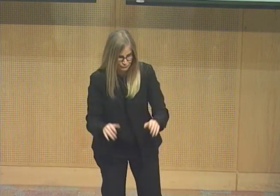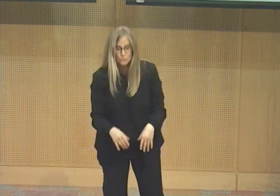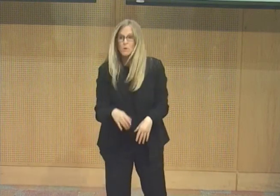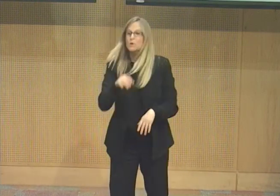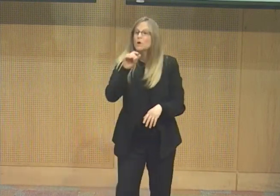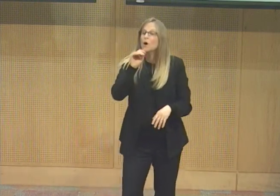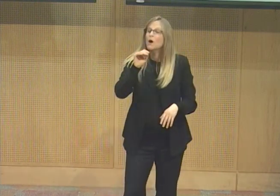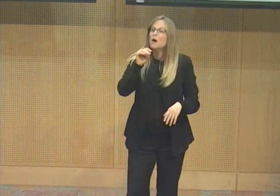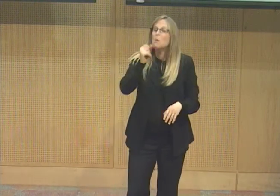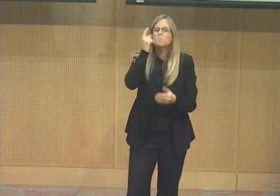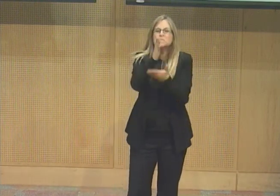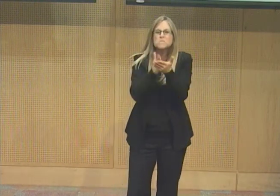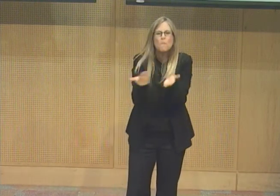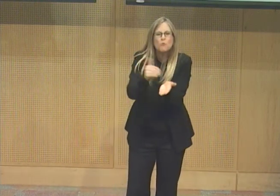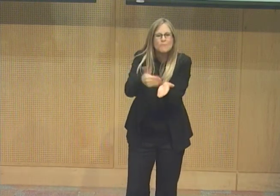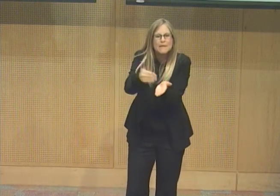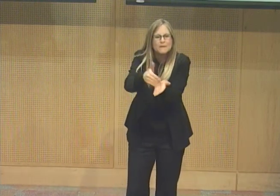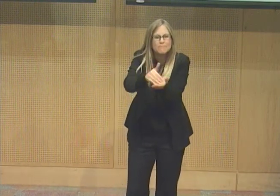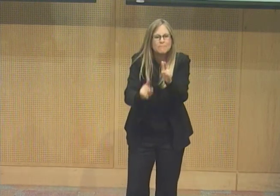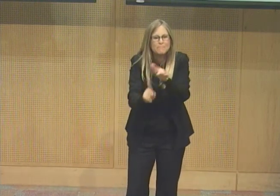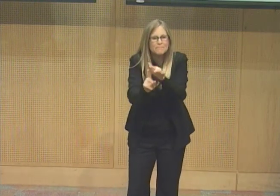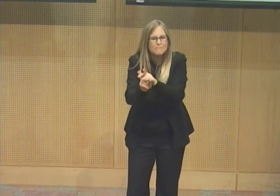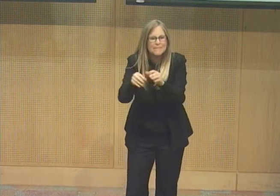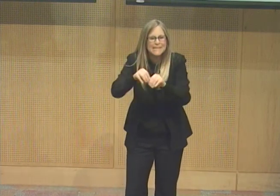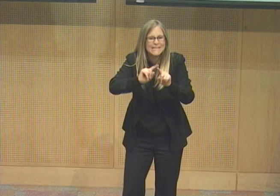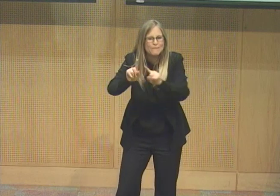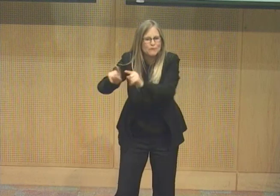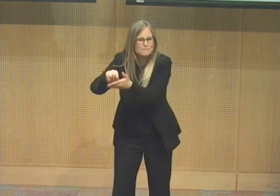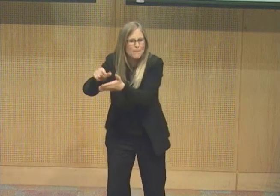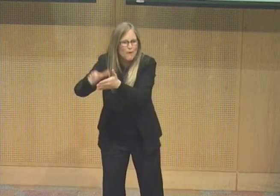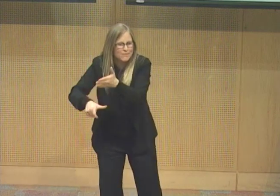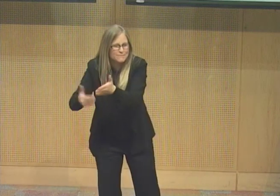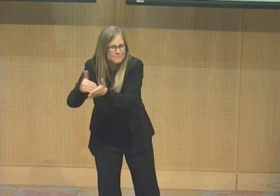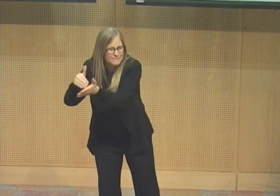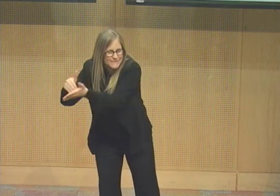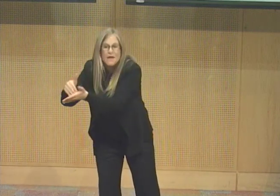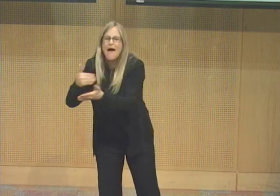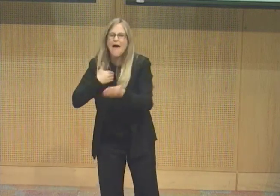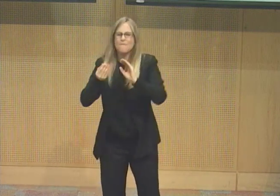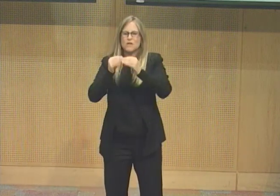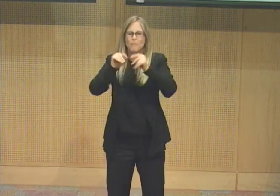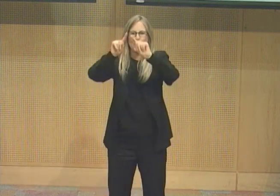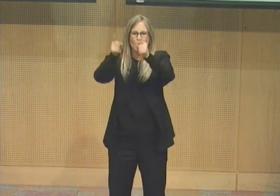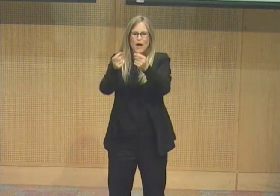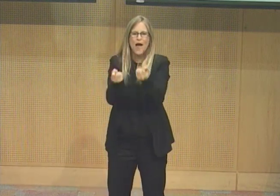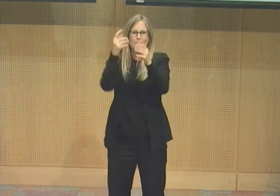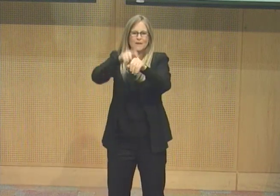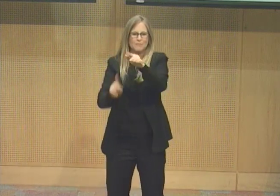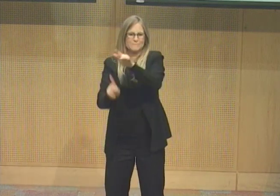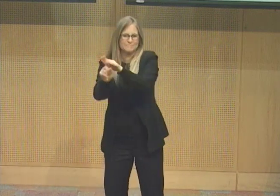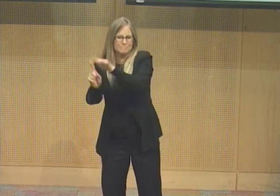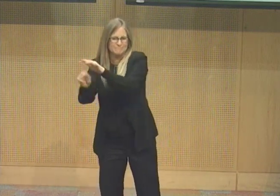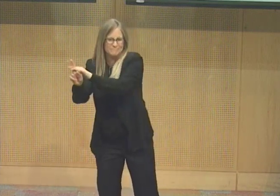But around 13,000 word lists. There were repetitions.